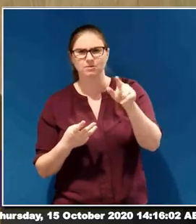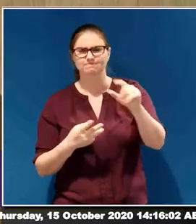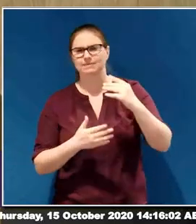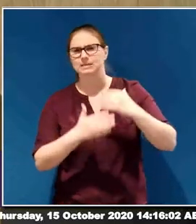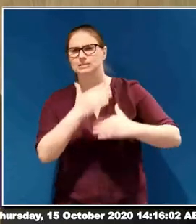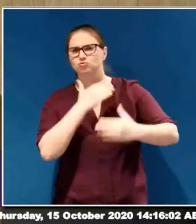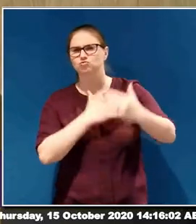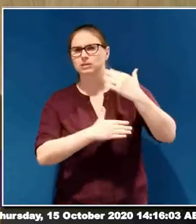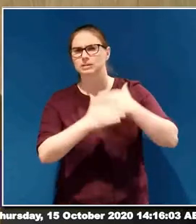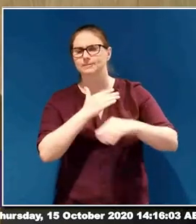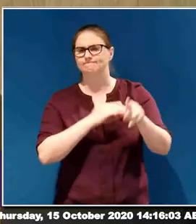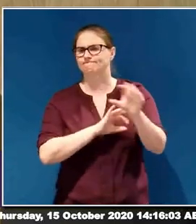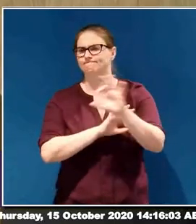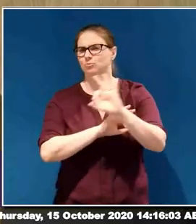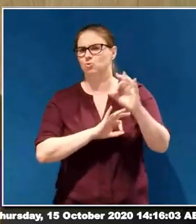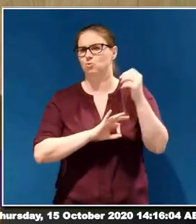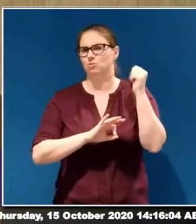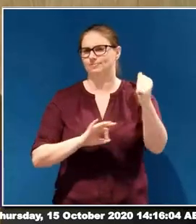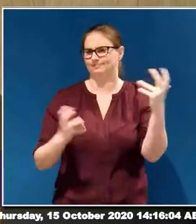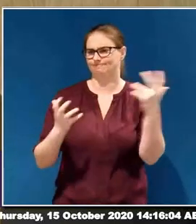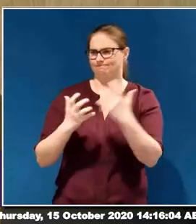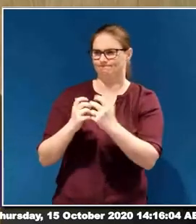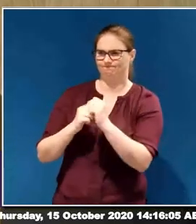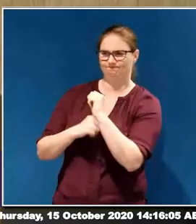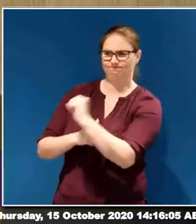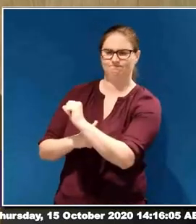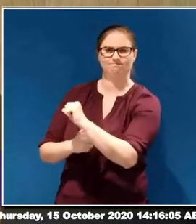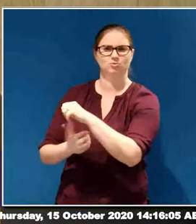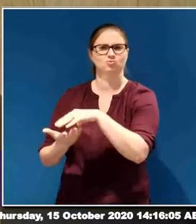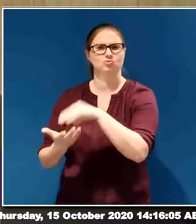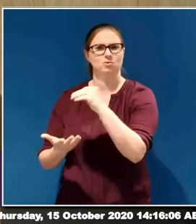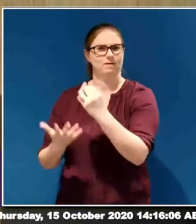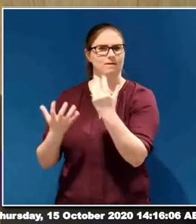and they need to learn to do that. I see.